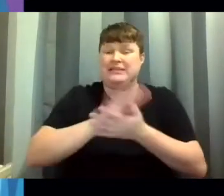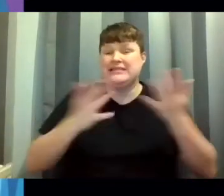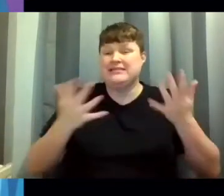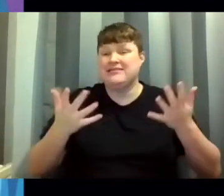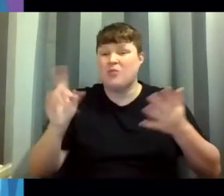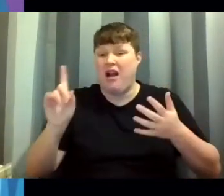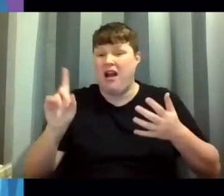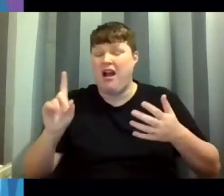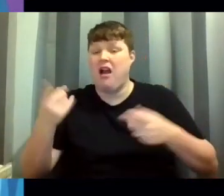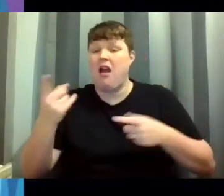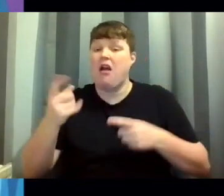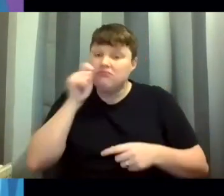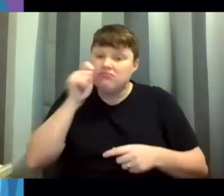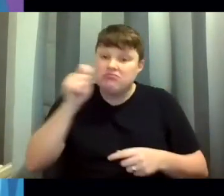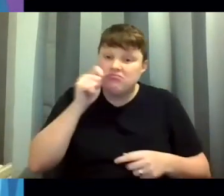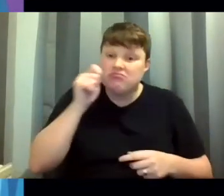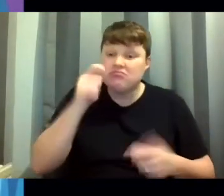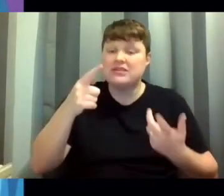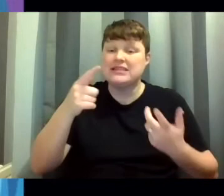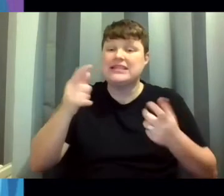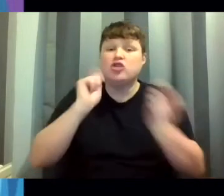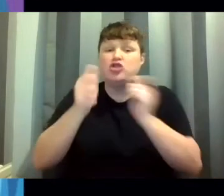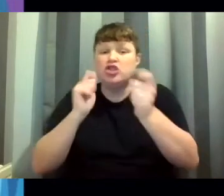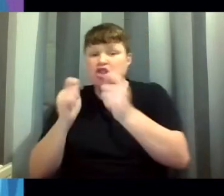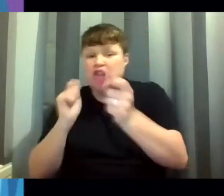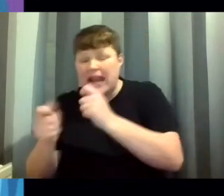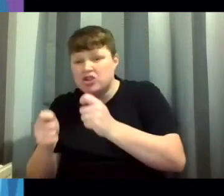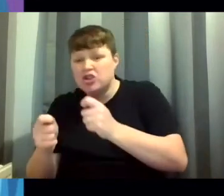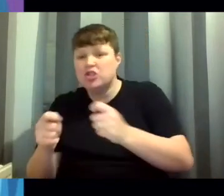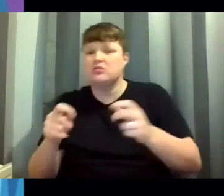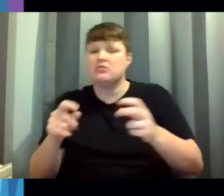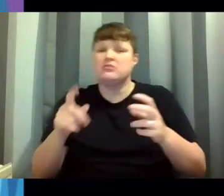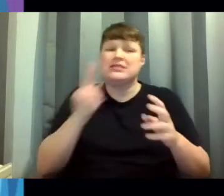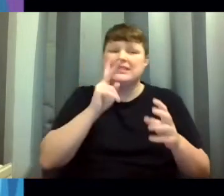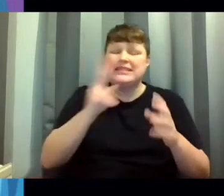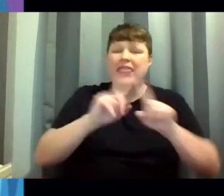in refractive index or phase to look at the optical density differences in the tissue layers.